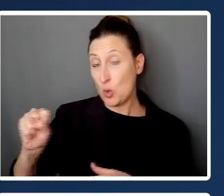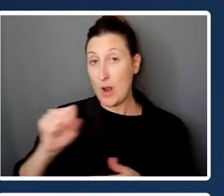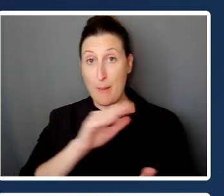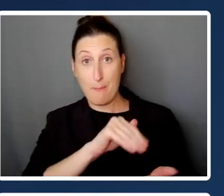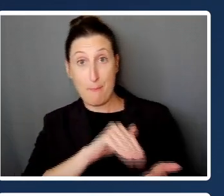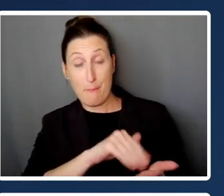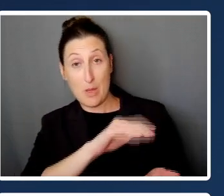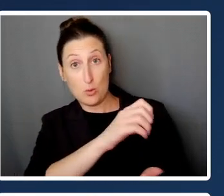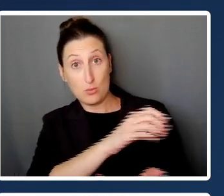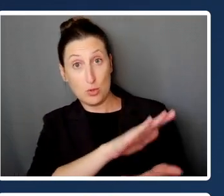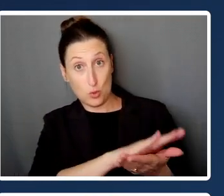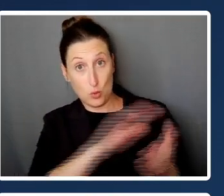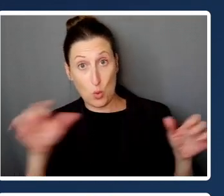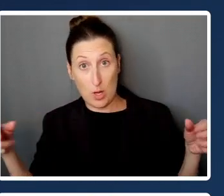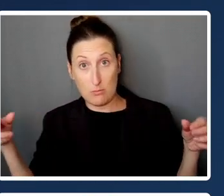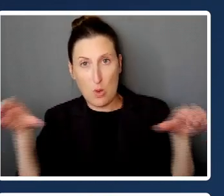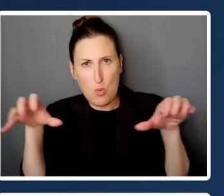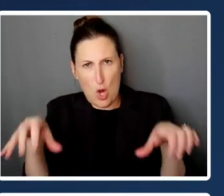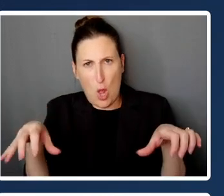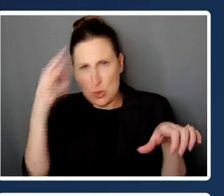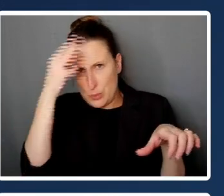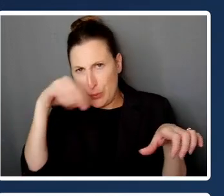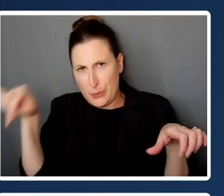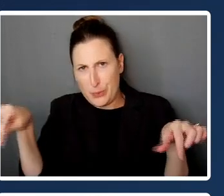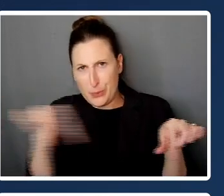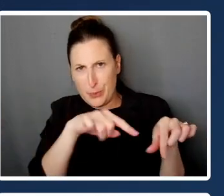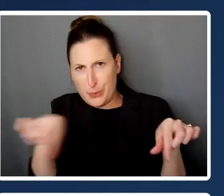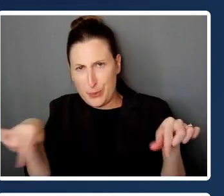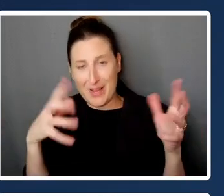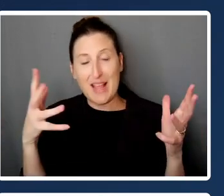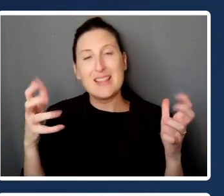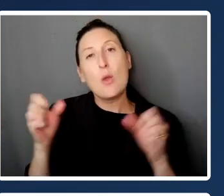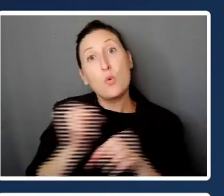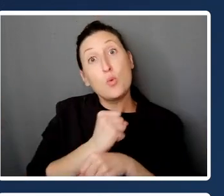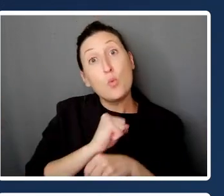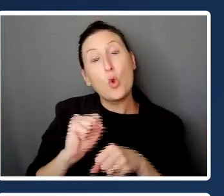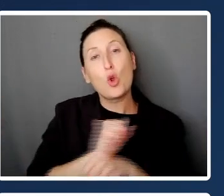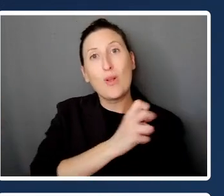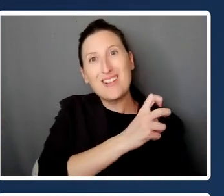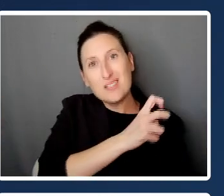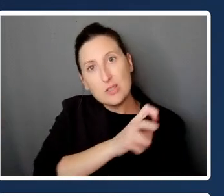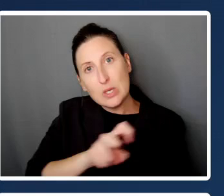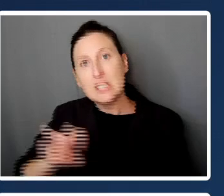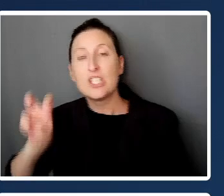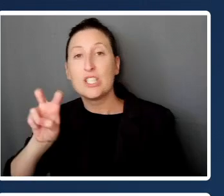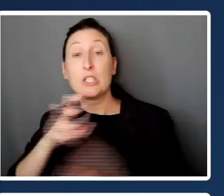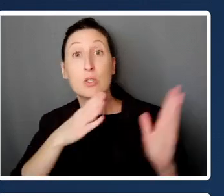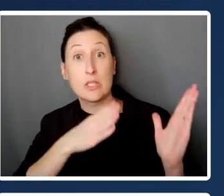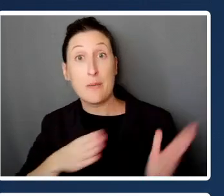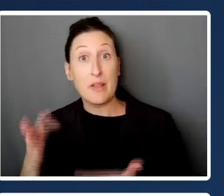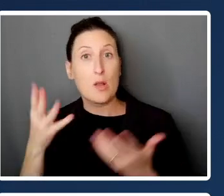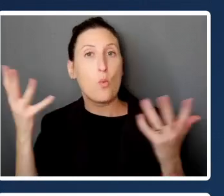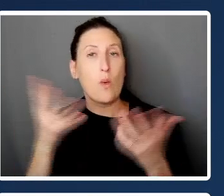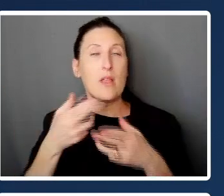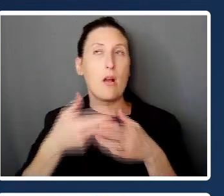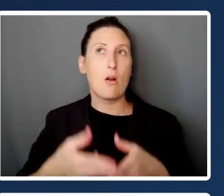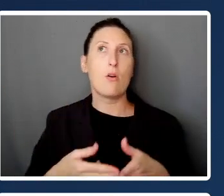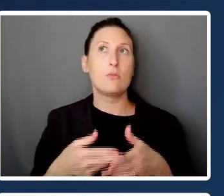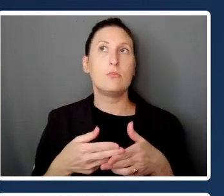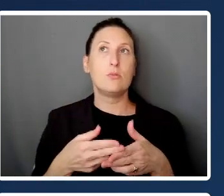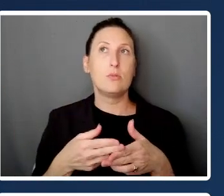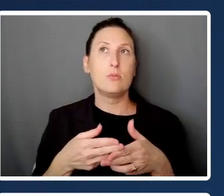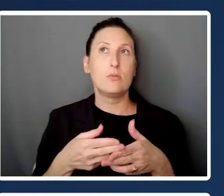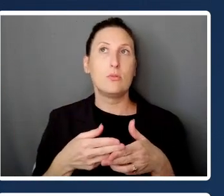and decided they wanted to work on that transition and planned what they called a mentorship program.